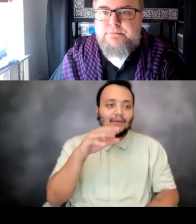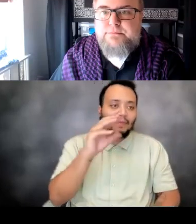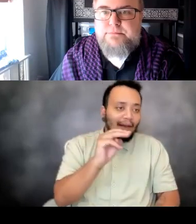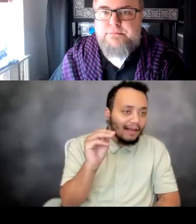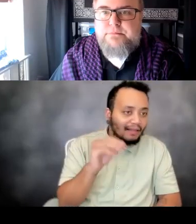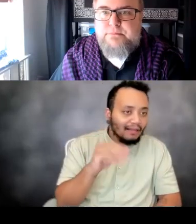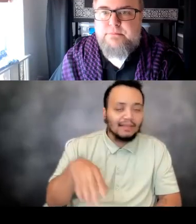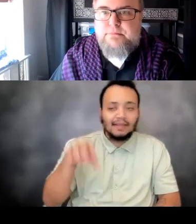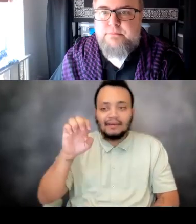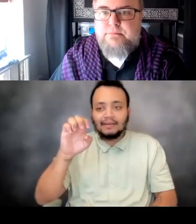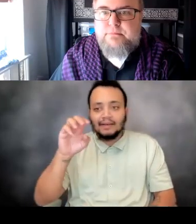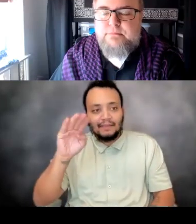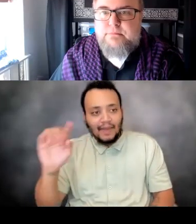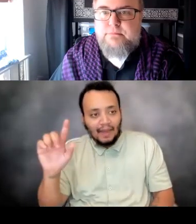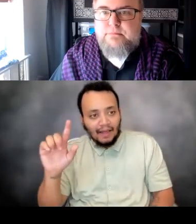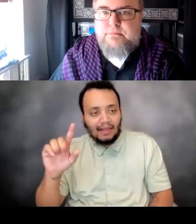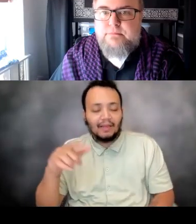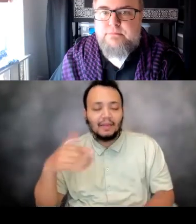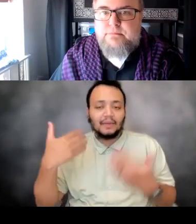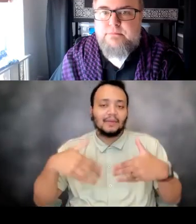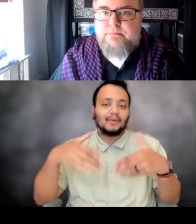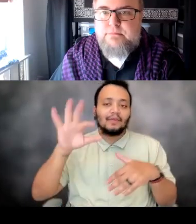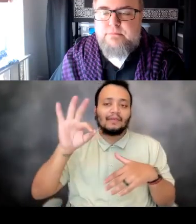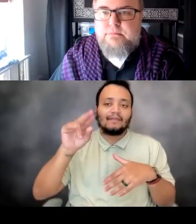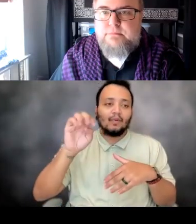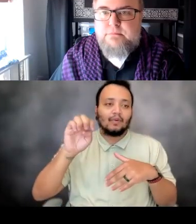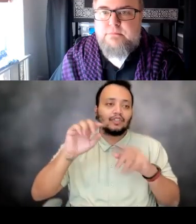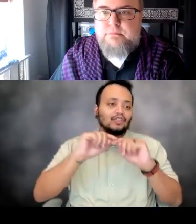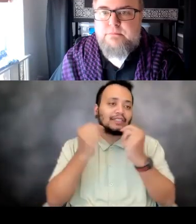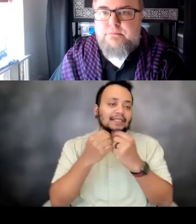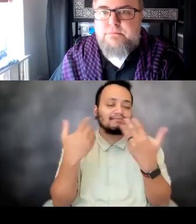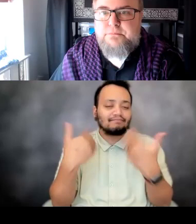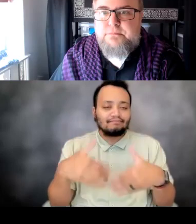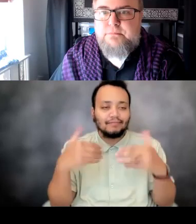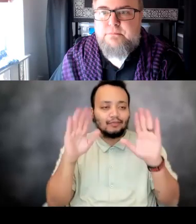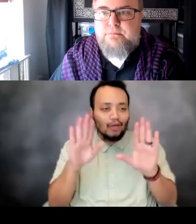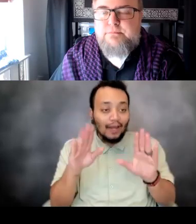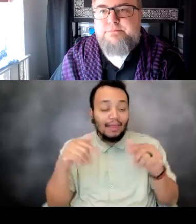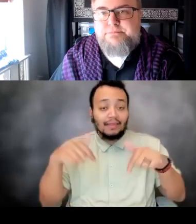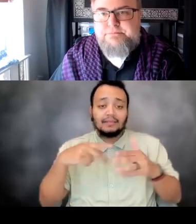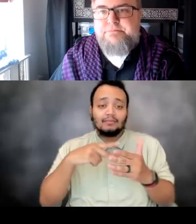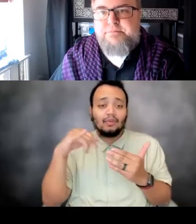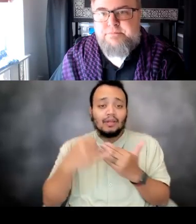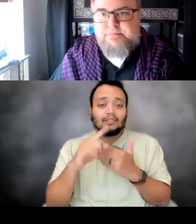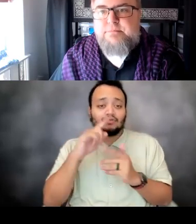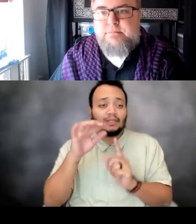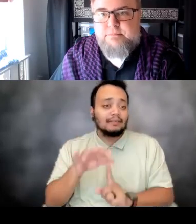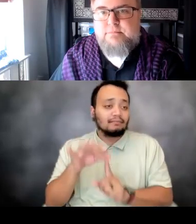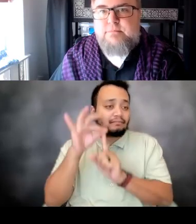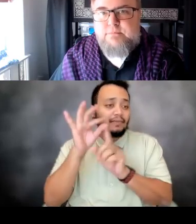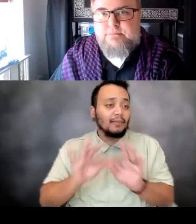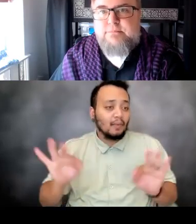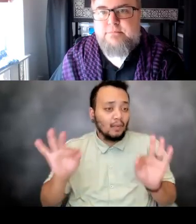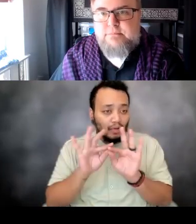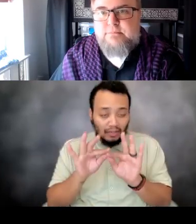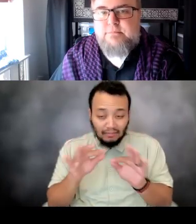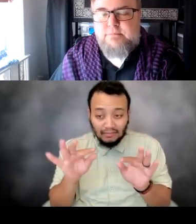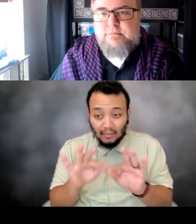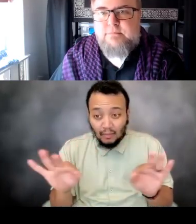You know, this project is so important, especially now. I mean, it's been important for a long time